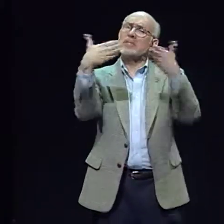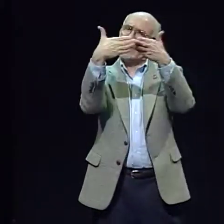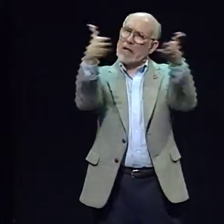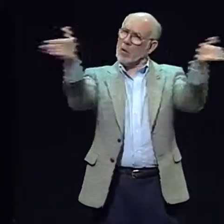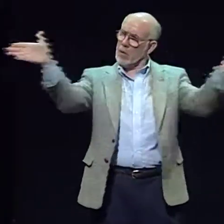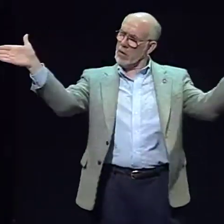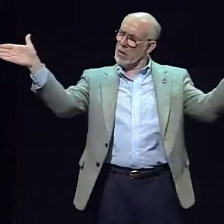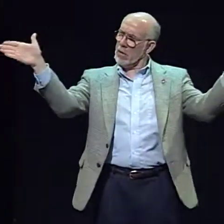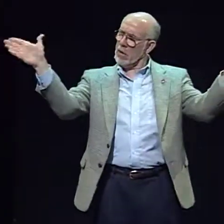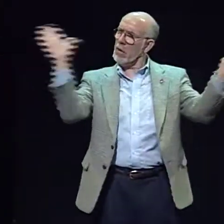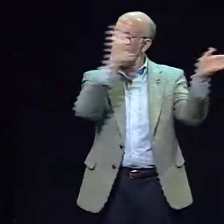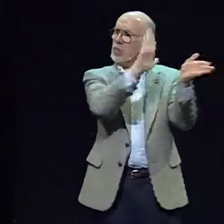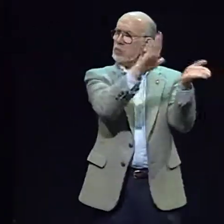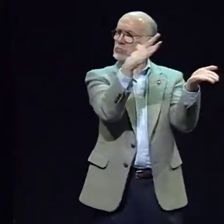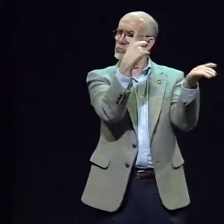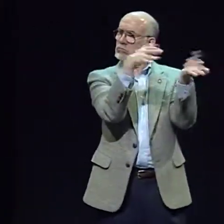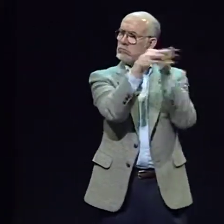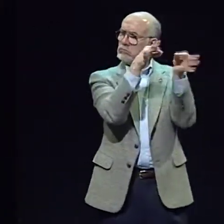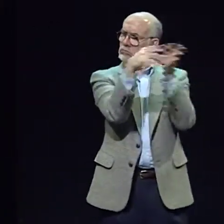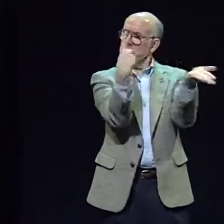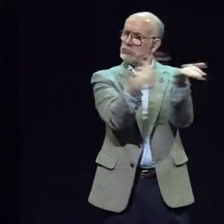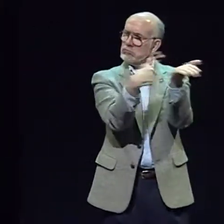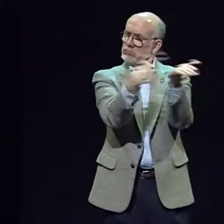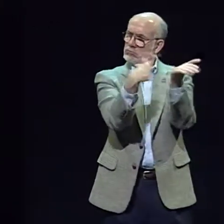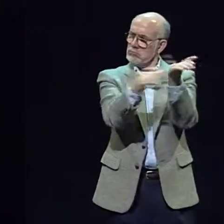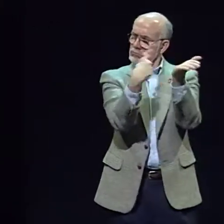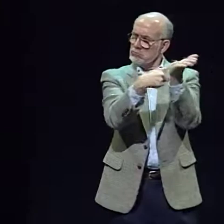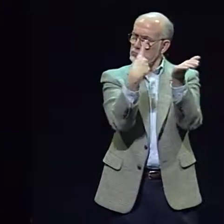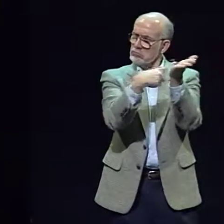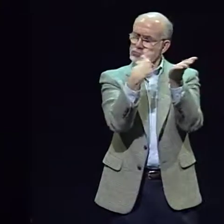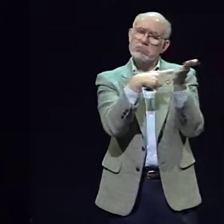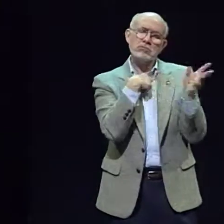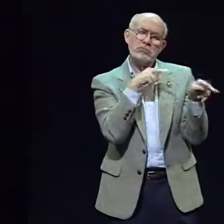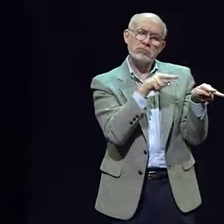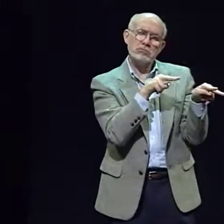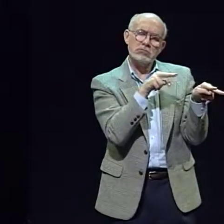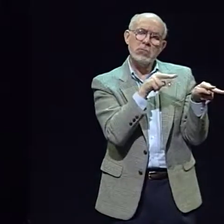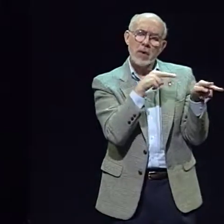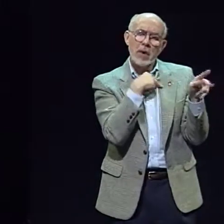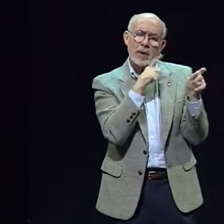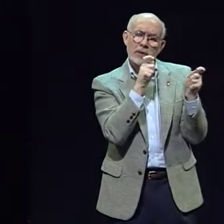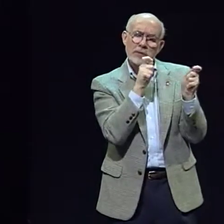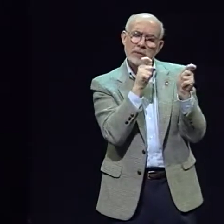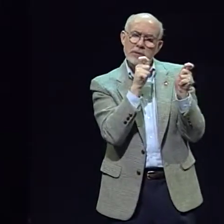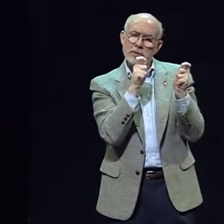NOT MY IDEA, BUT IT APPLIES TO POETRY IN GENERAL--